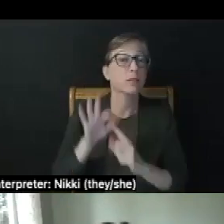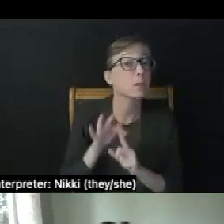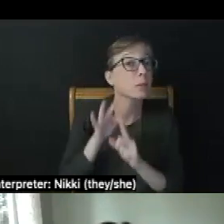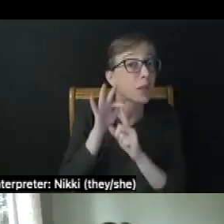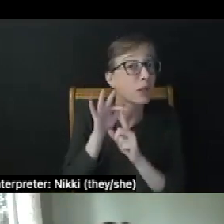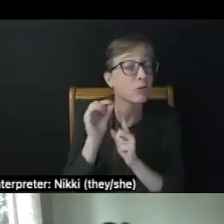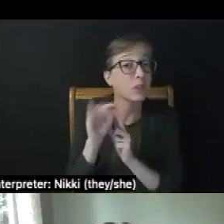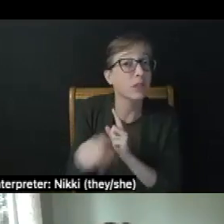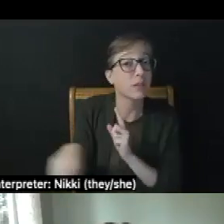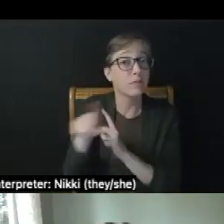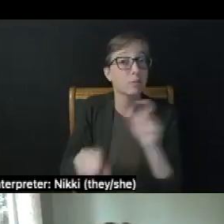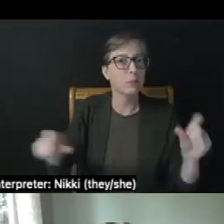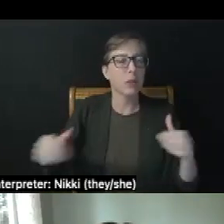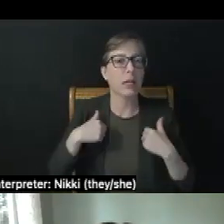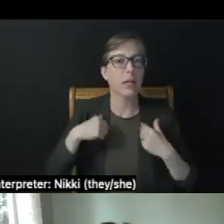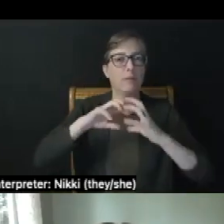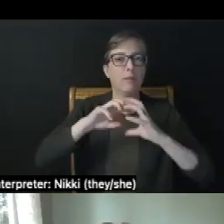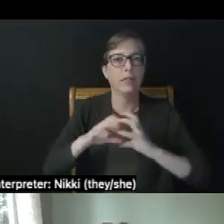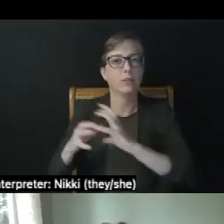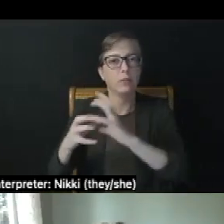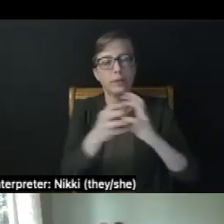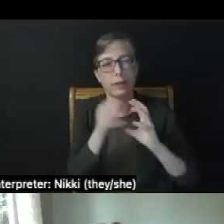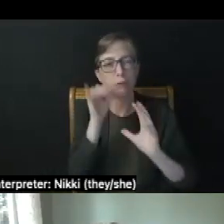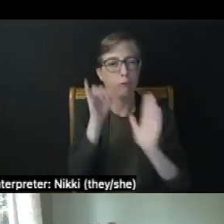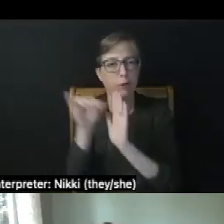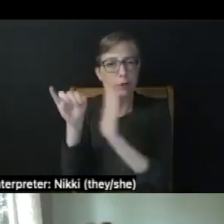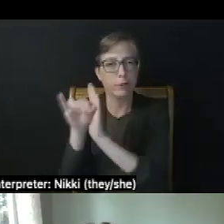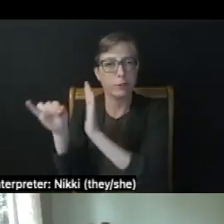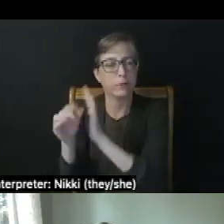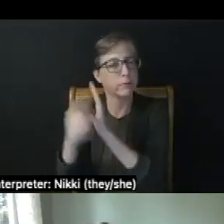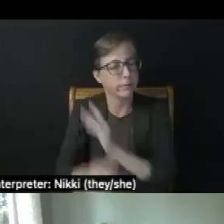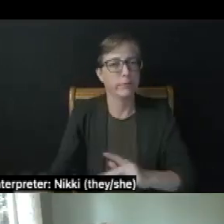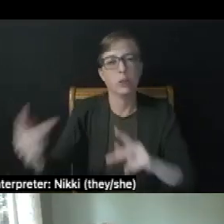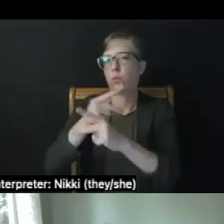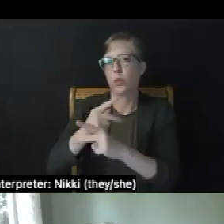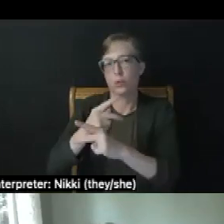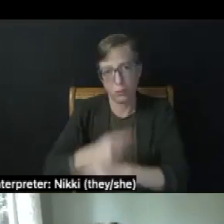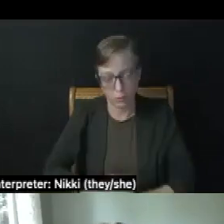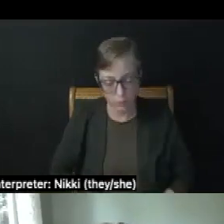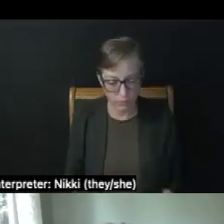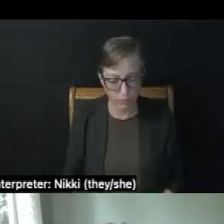And we really don't know much about HCBS,